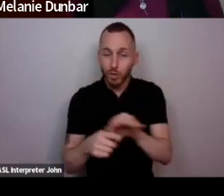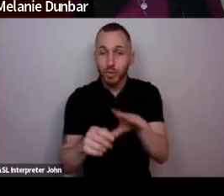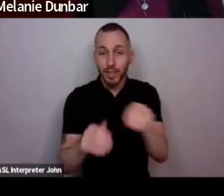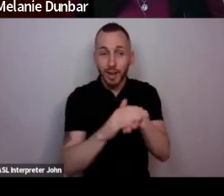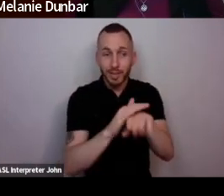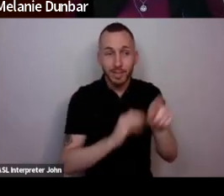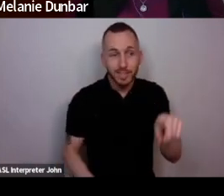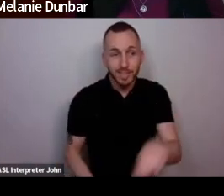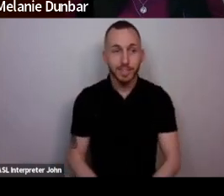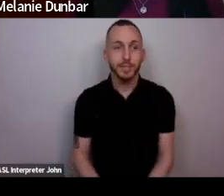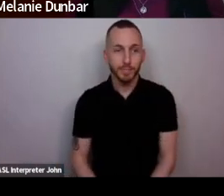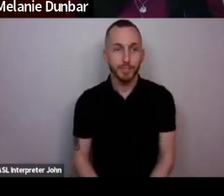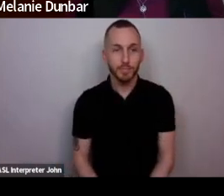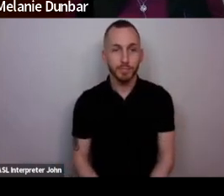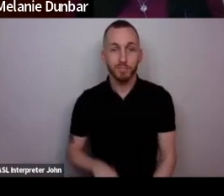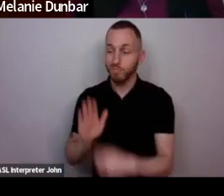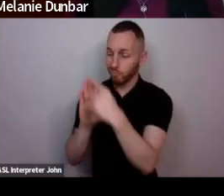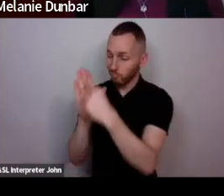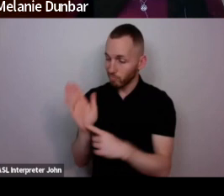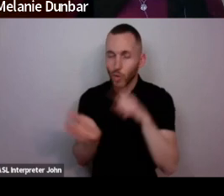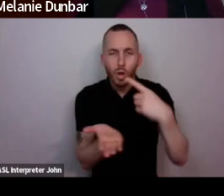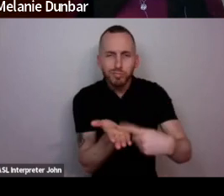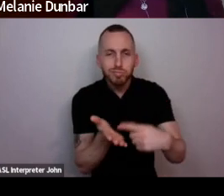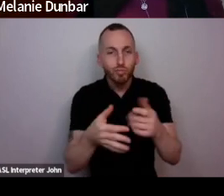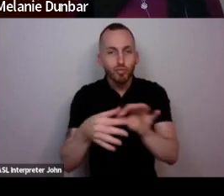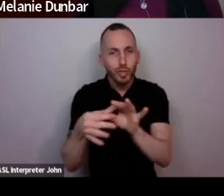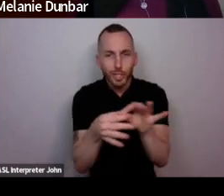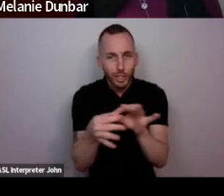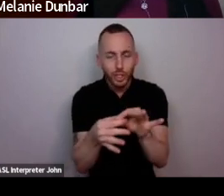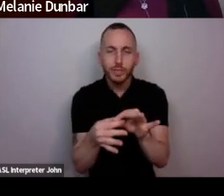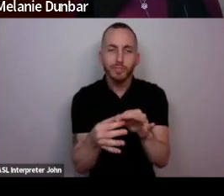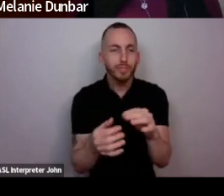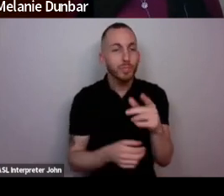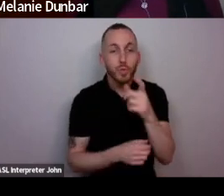These Guidelines also discuss relationships amongst disaster emotional care providers